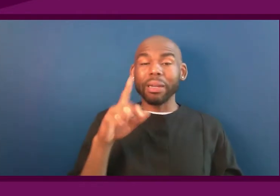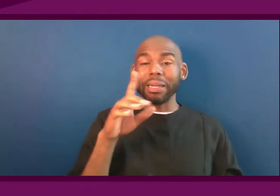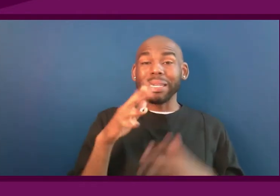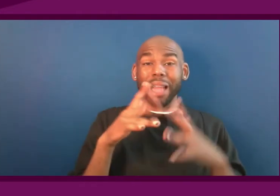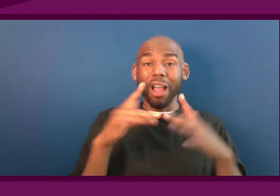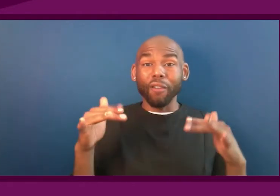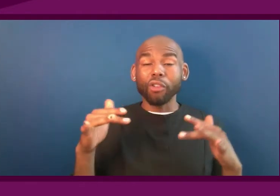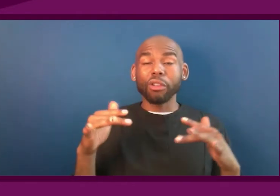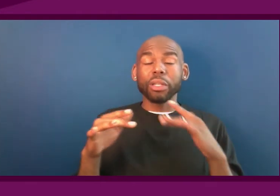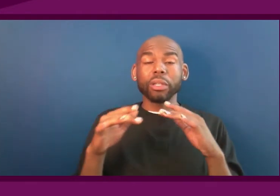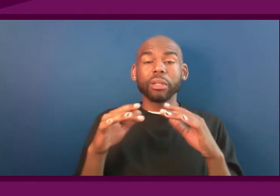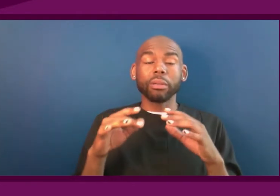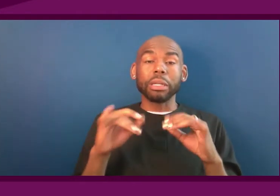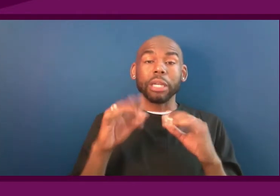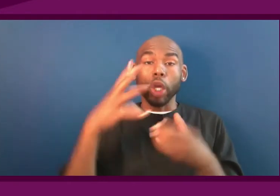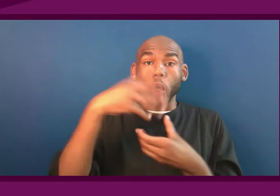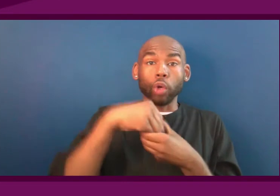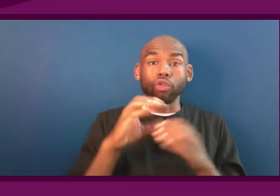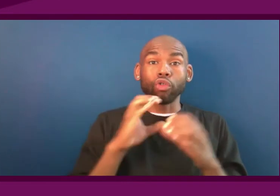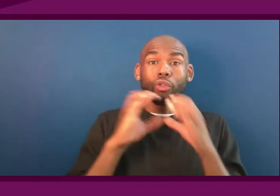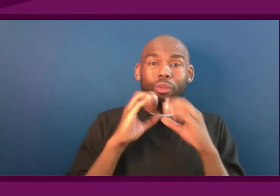Debra Ruh: And often diversity groups don't understand